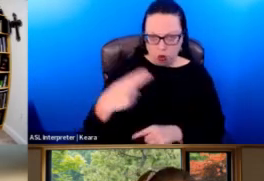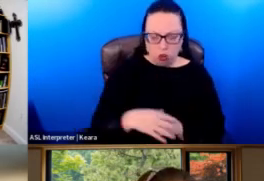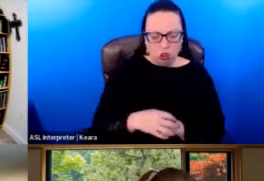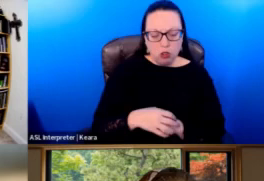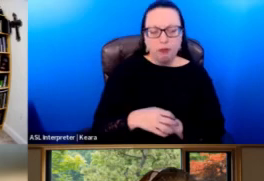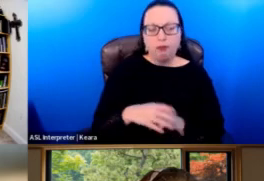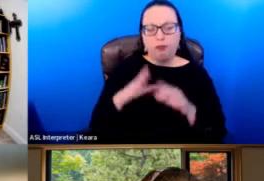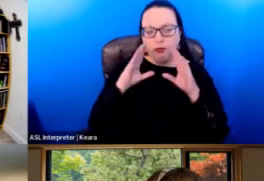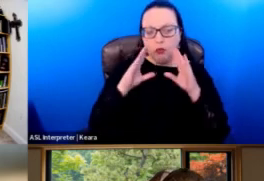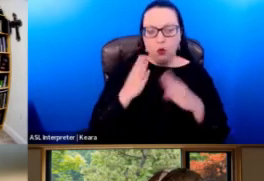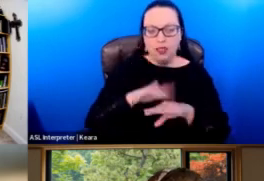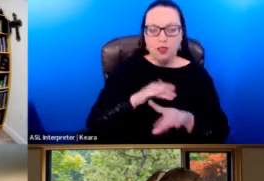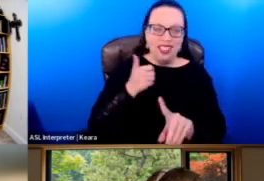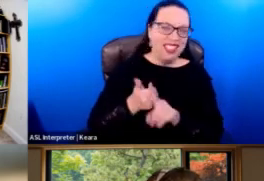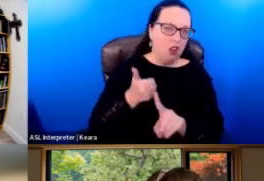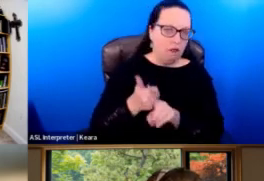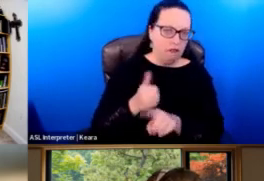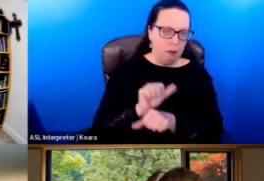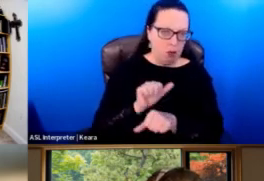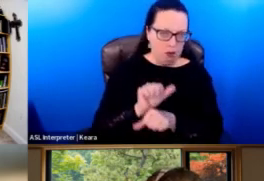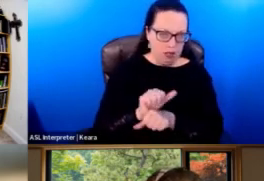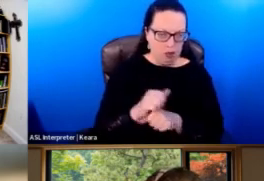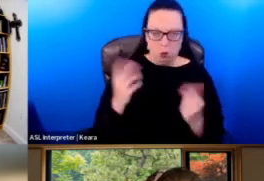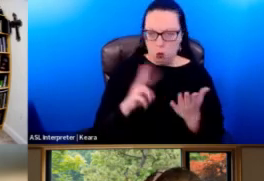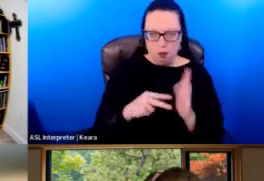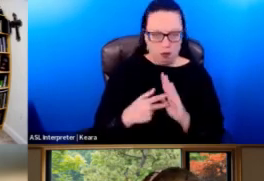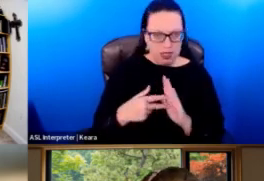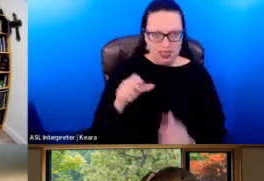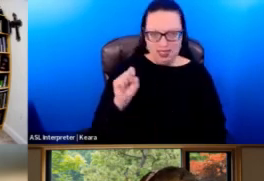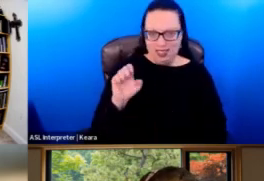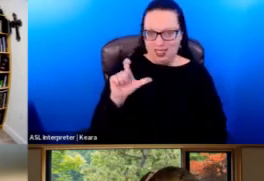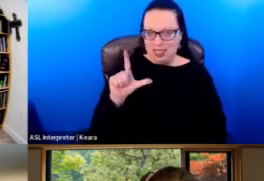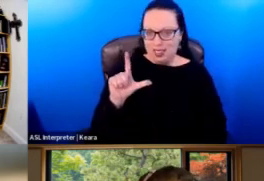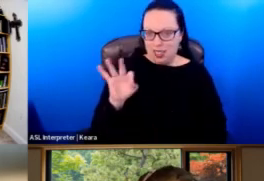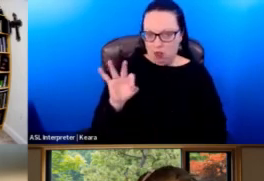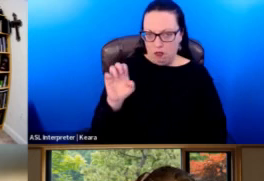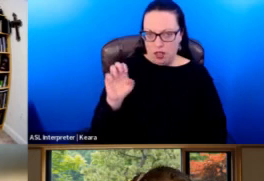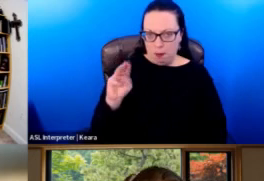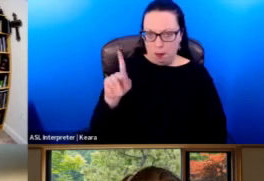what is self employment? How do folks in states and grantees and other folks get funding to